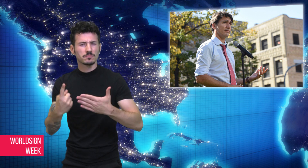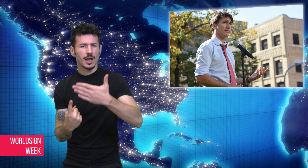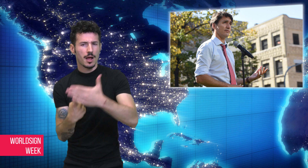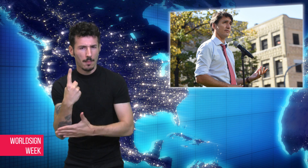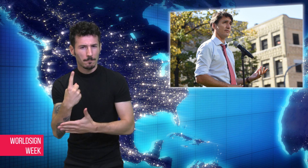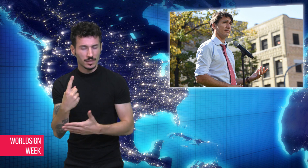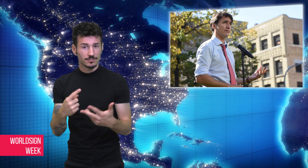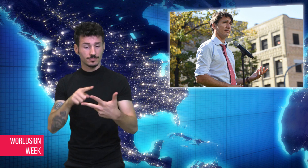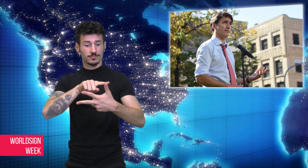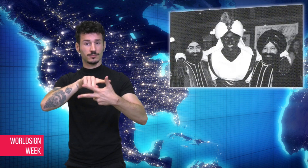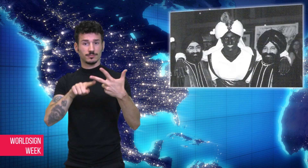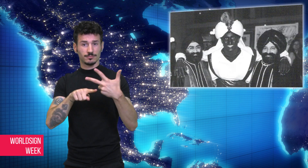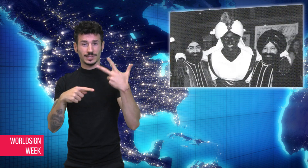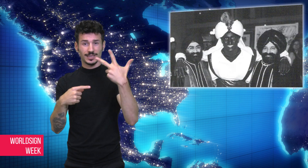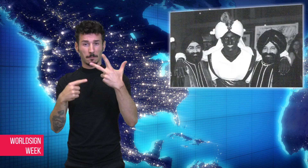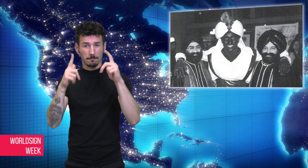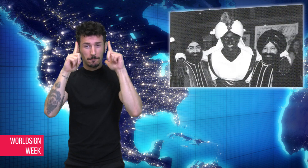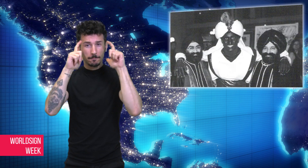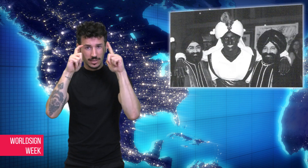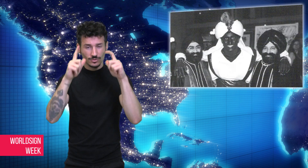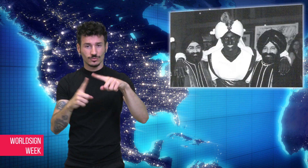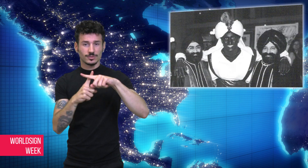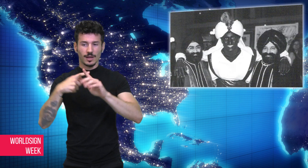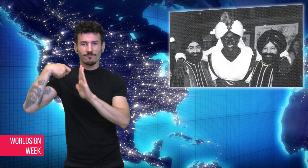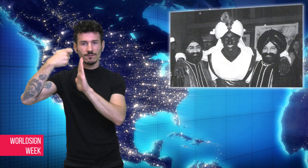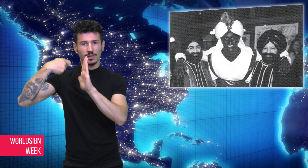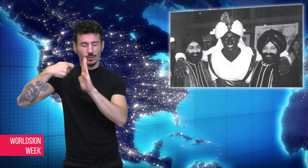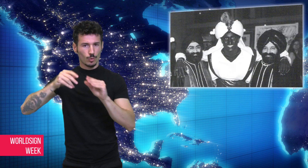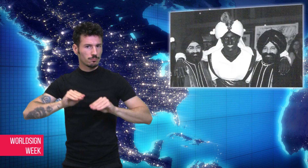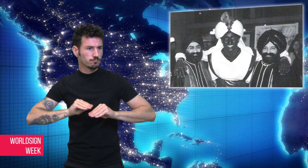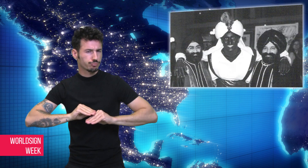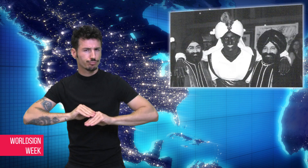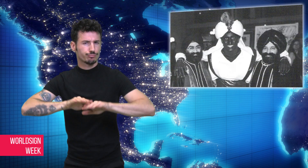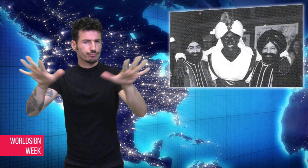Three old photographs and video of him became public